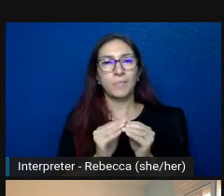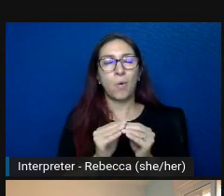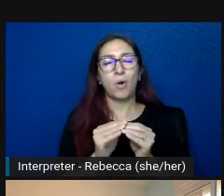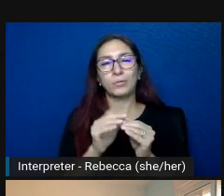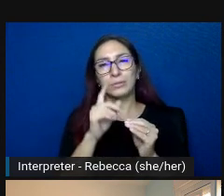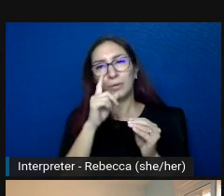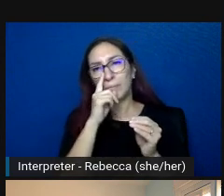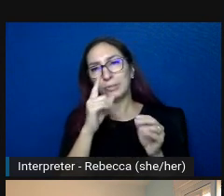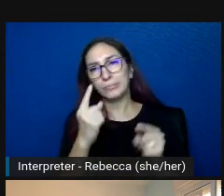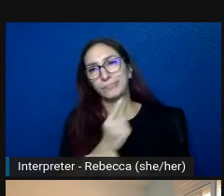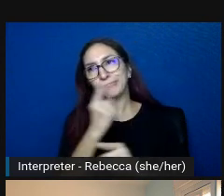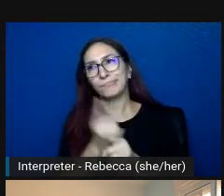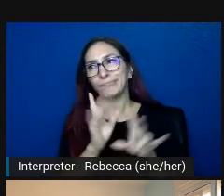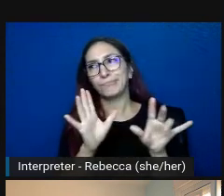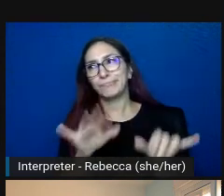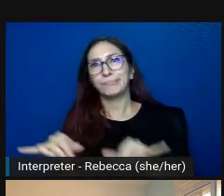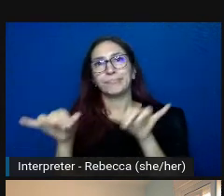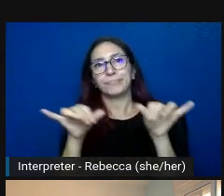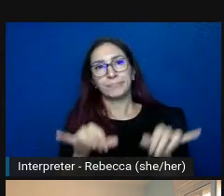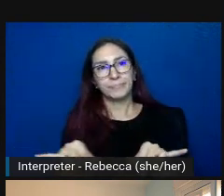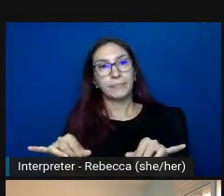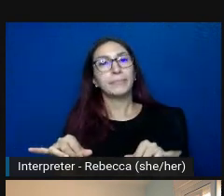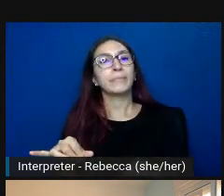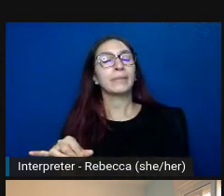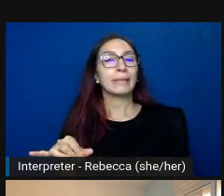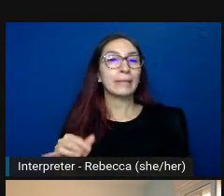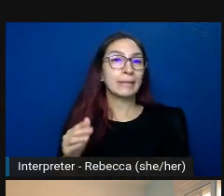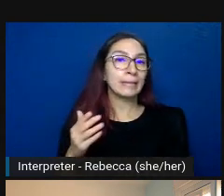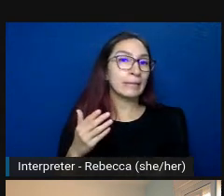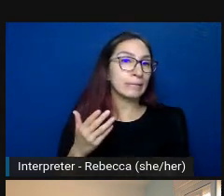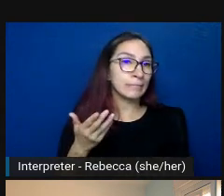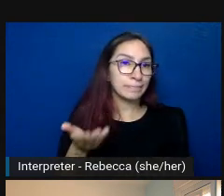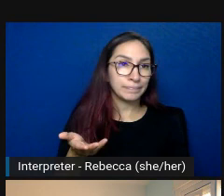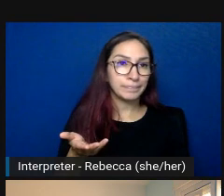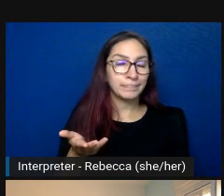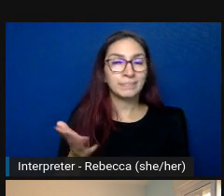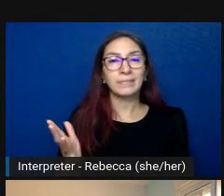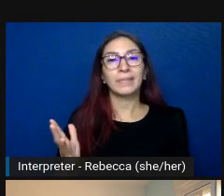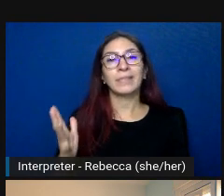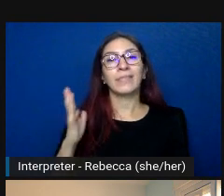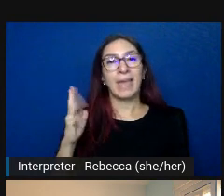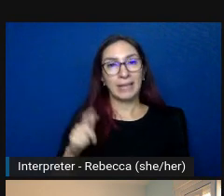Anyway, they were at that point, really had